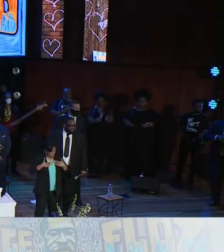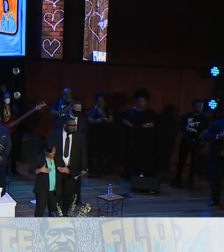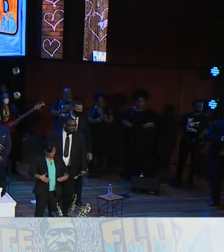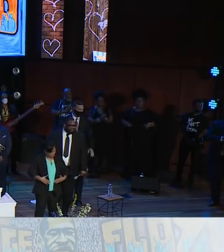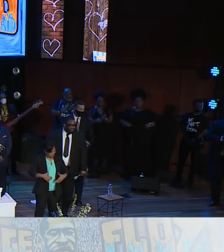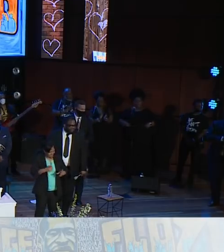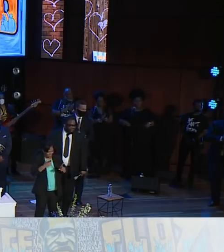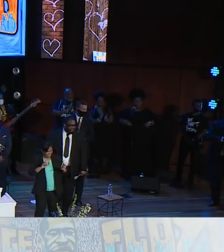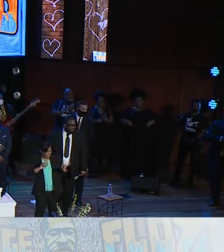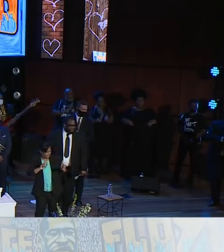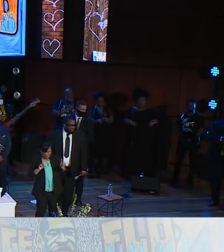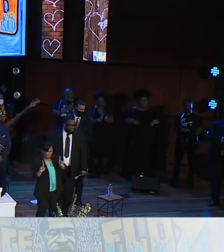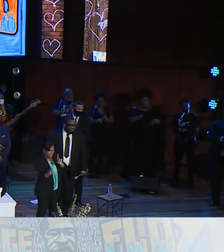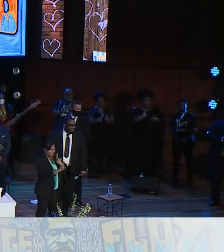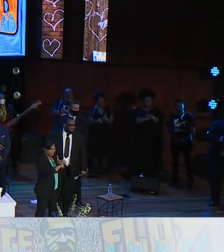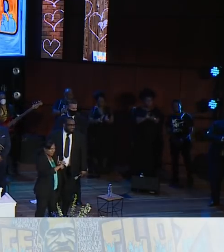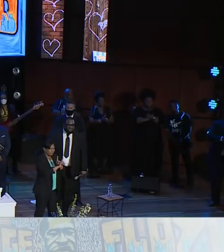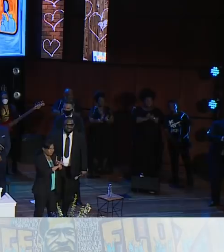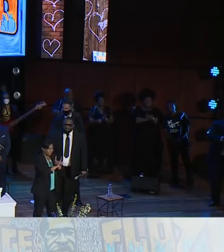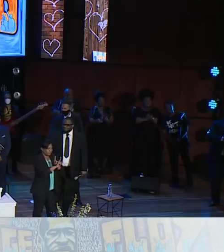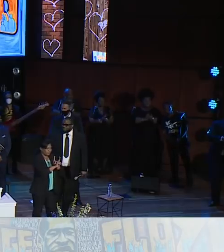MARCHED TOGETHER AND DONE A LOT